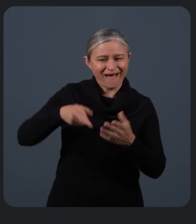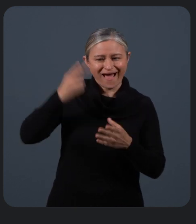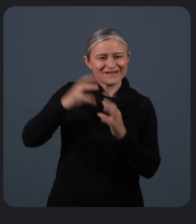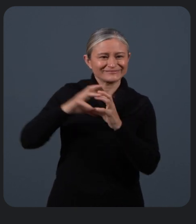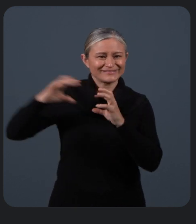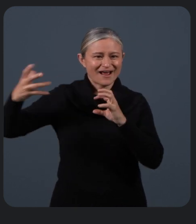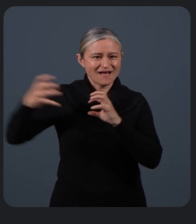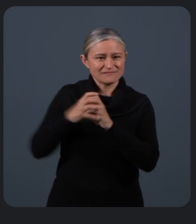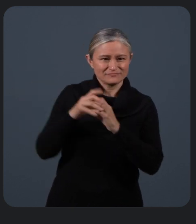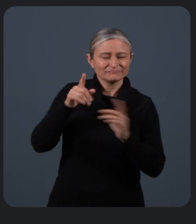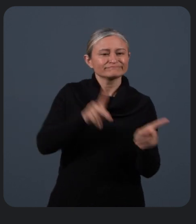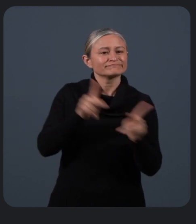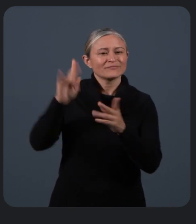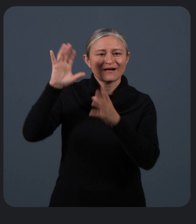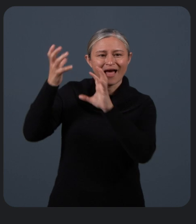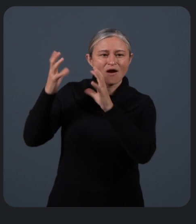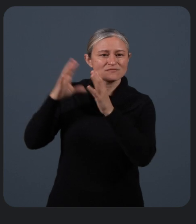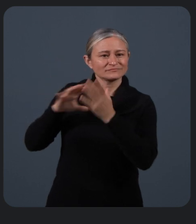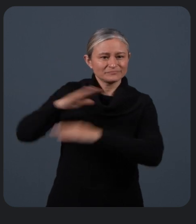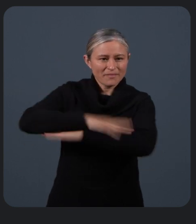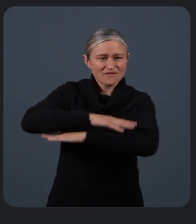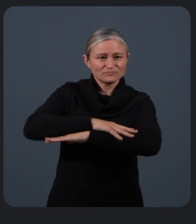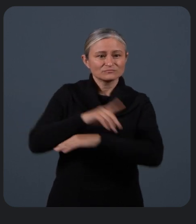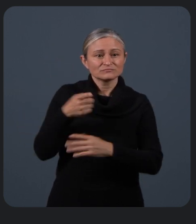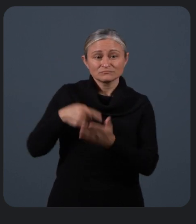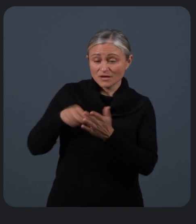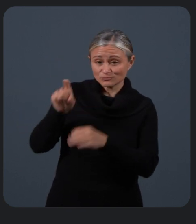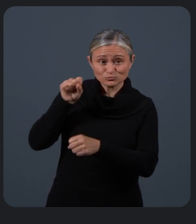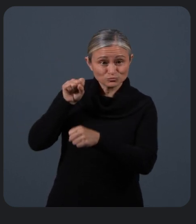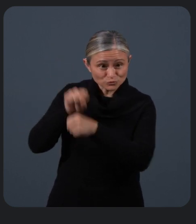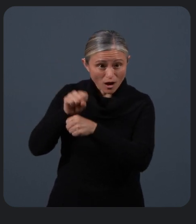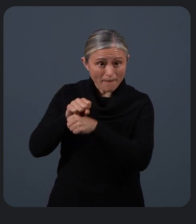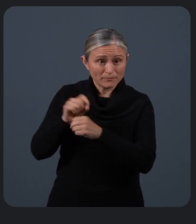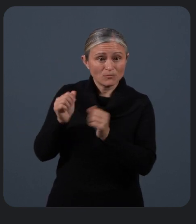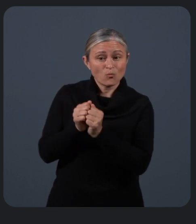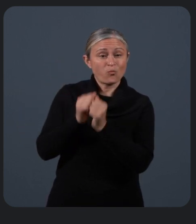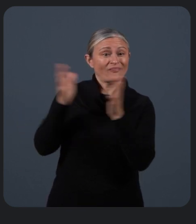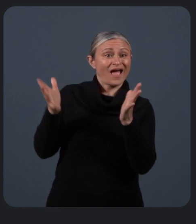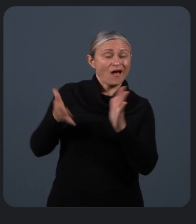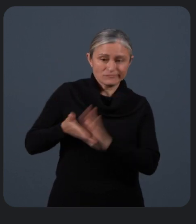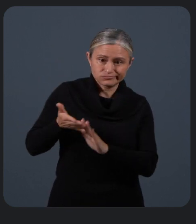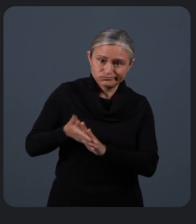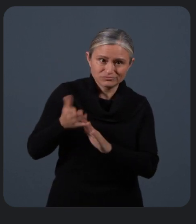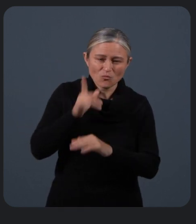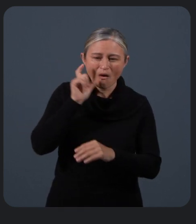only paying when your jobs are executing, without having to worry about managing infrastructure.